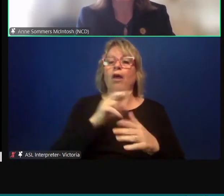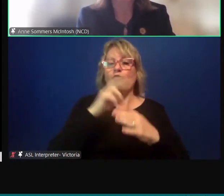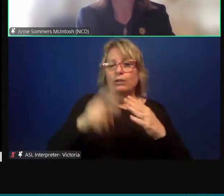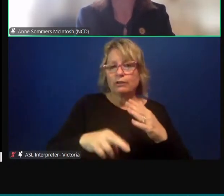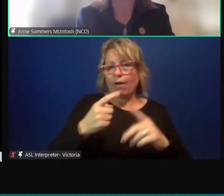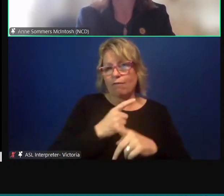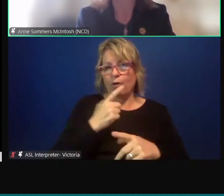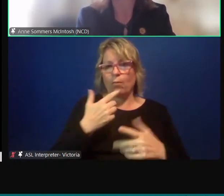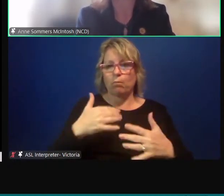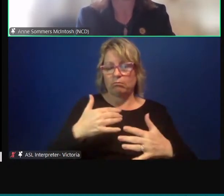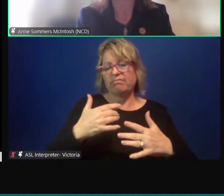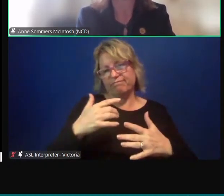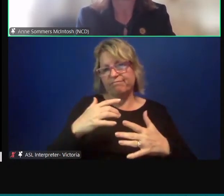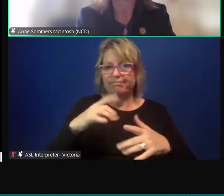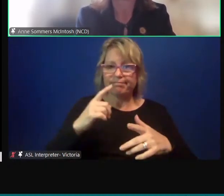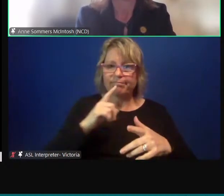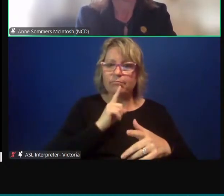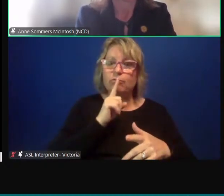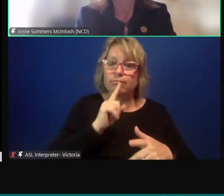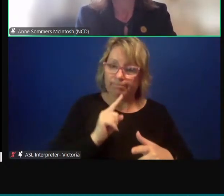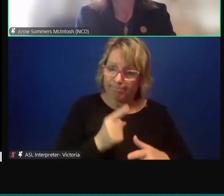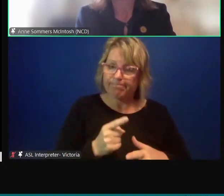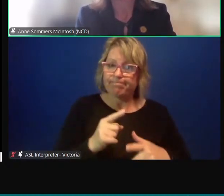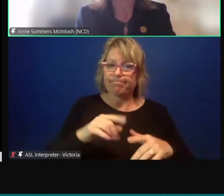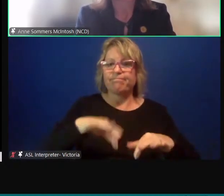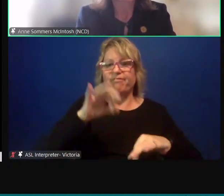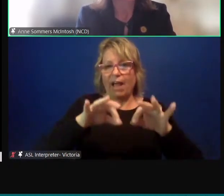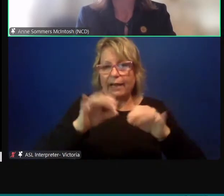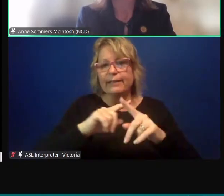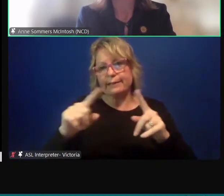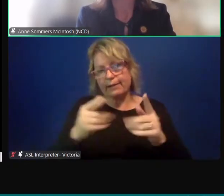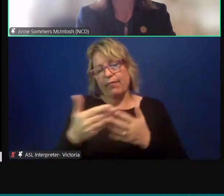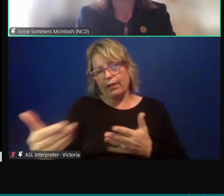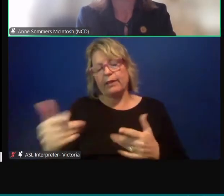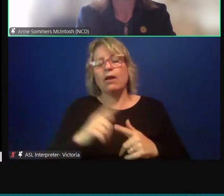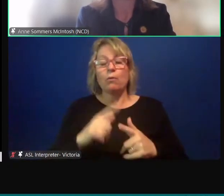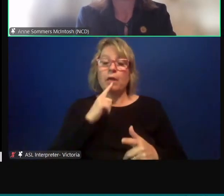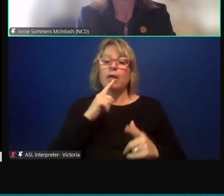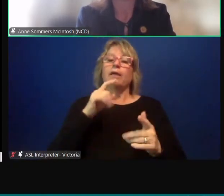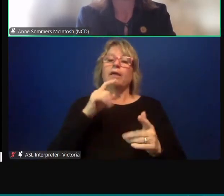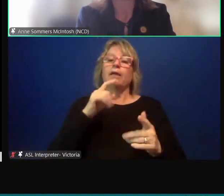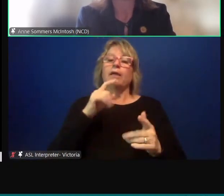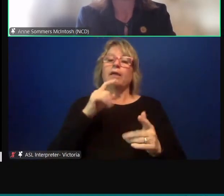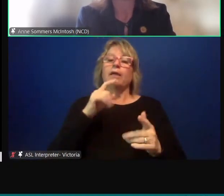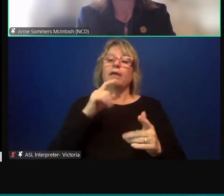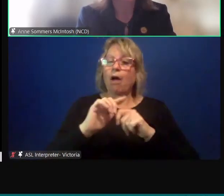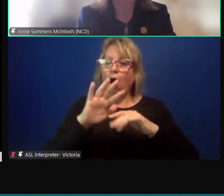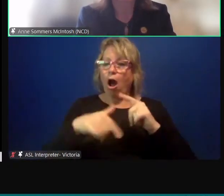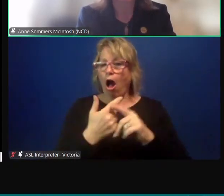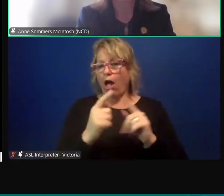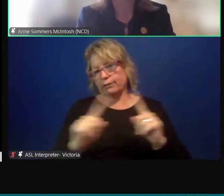Then I'll be touching on those in just a moment. We touch on all subjects, as I mentioned, but we